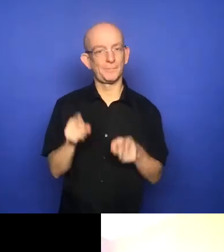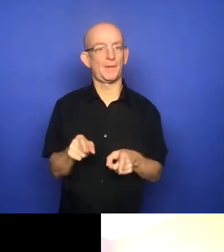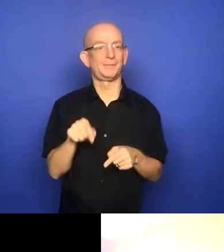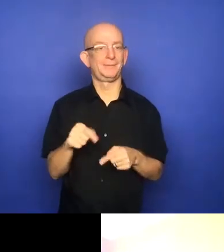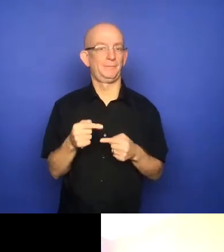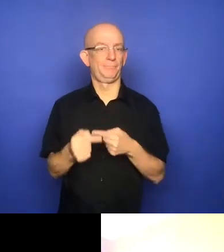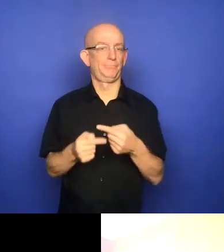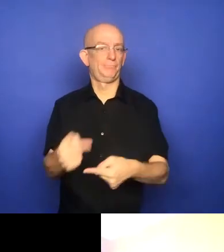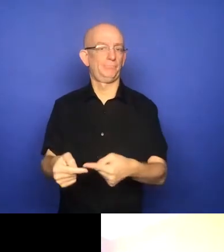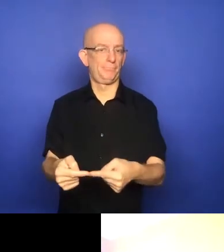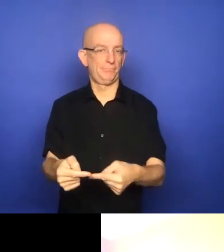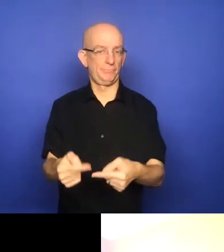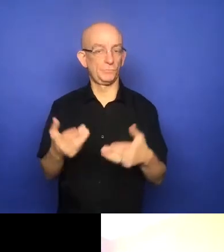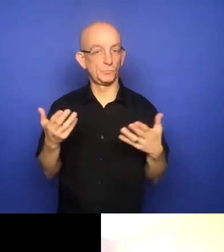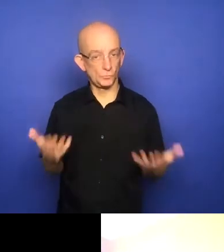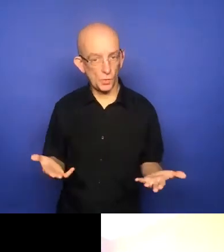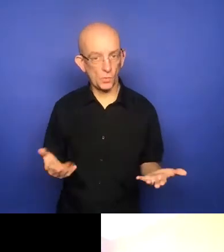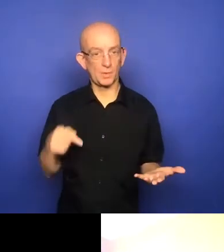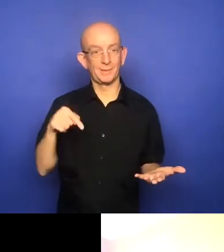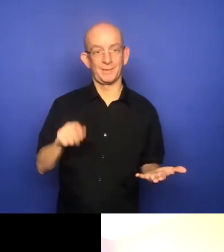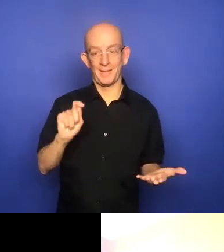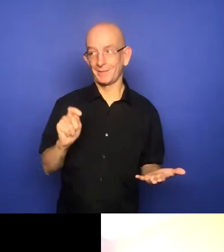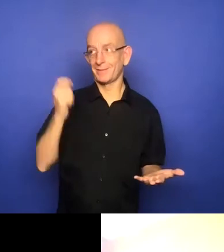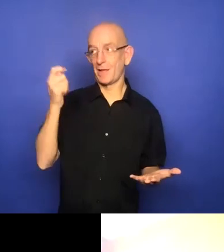concern conditions. So it when the Ken yacht national Bureau of stat